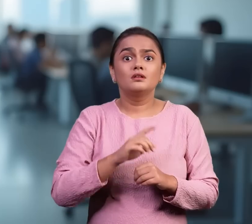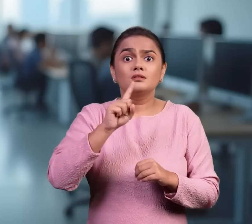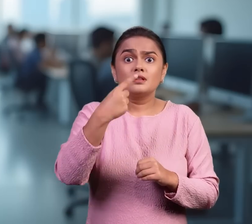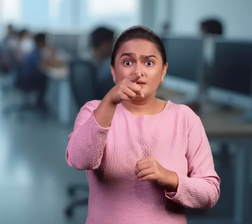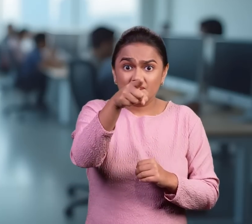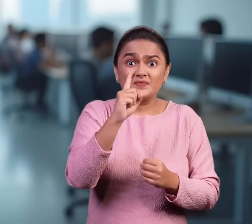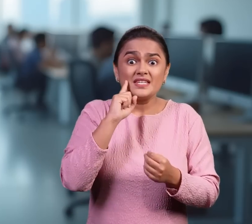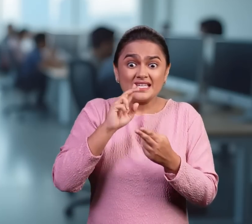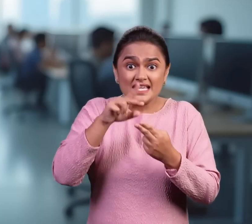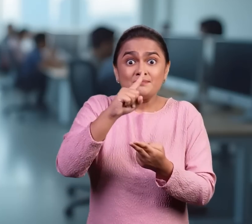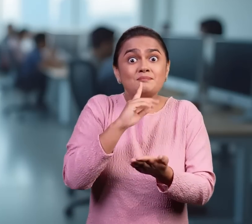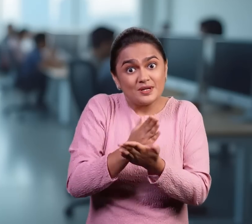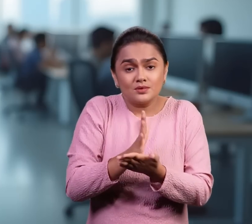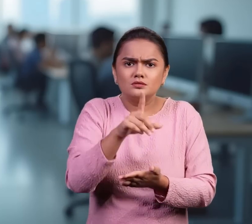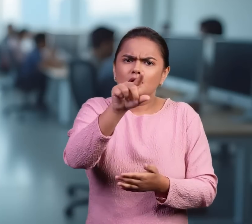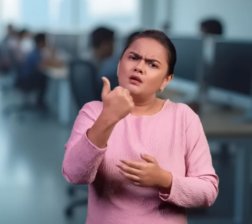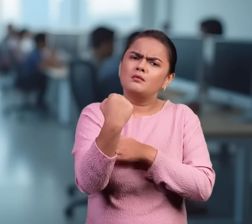it can only be done with your permission. You can deny it.